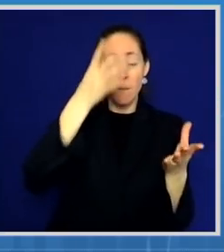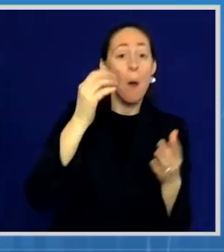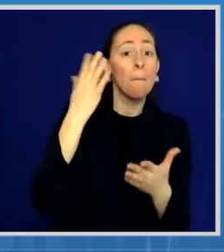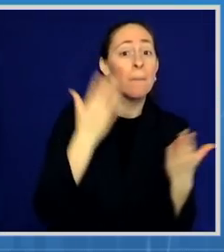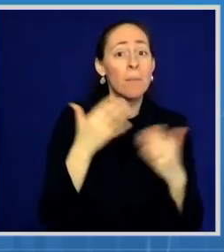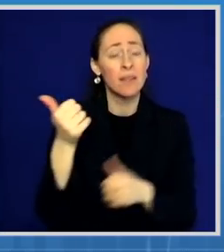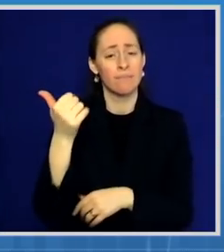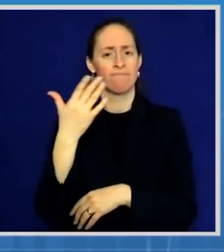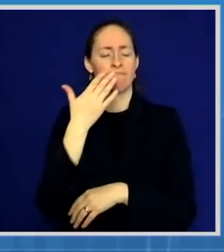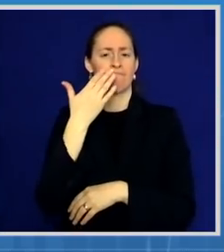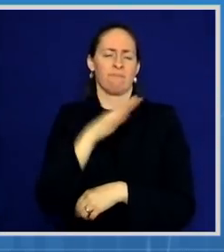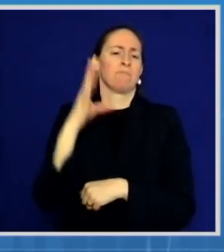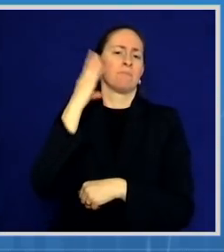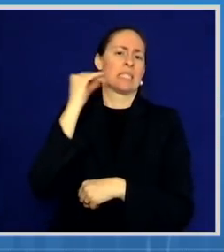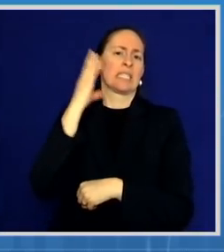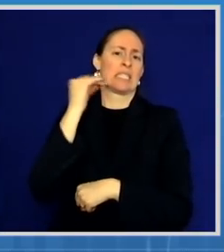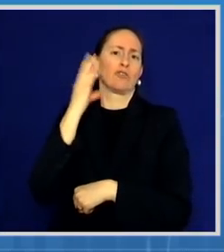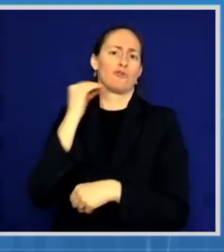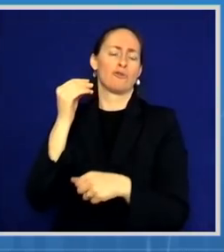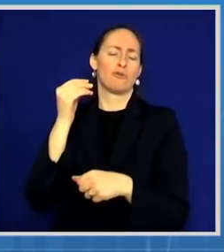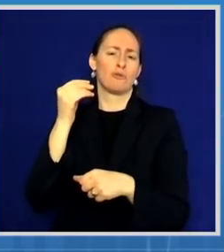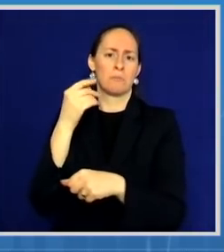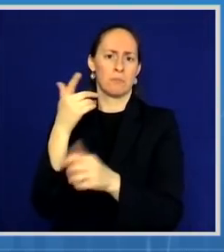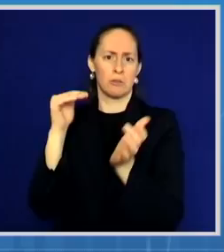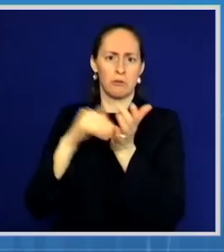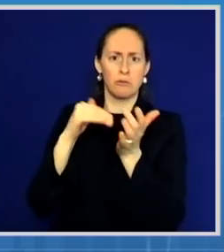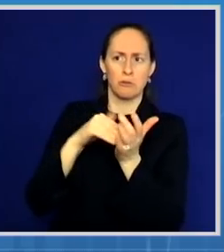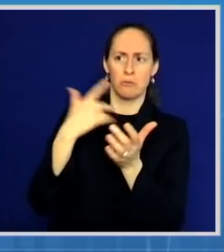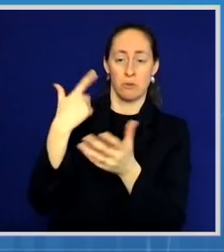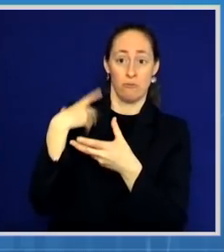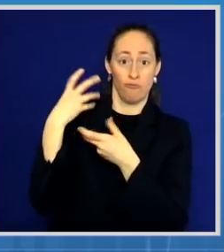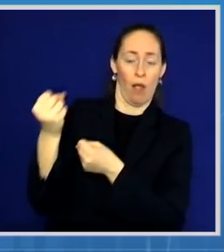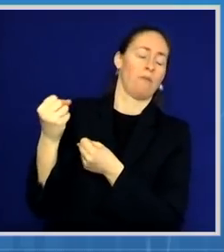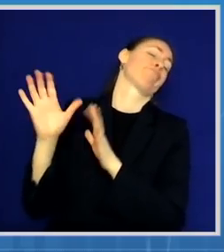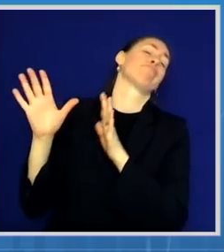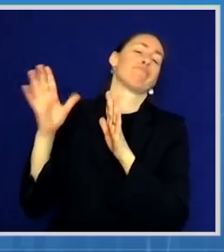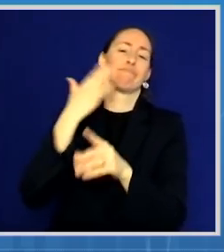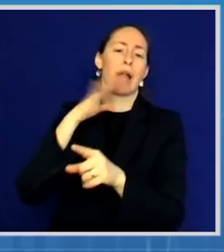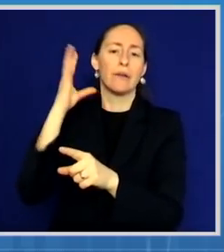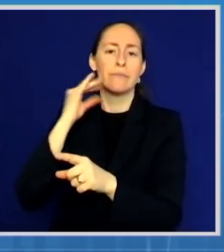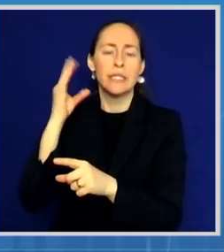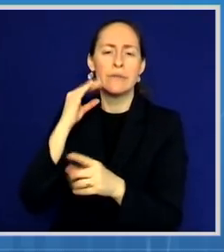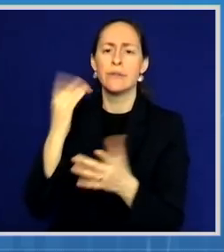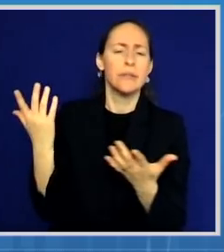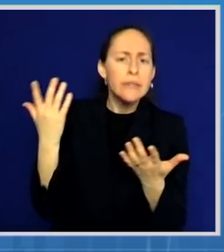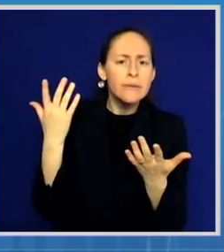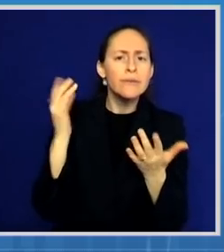and they're wondering who to trust. And some people have just heard lots of different news as we continue to get updates on the vaccine